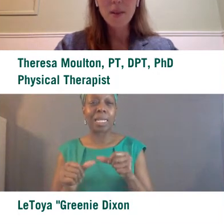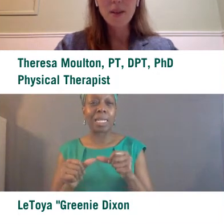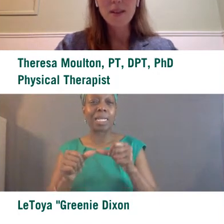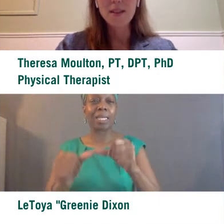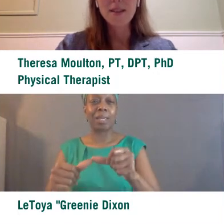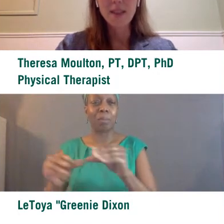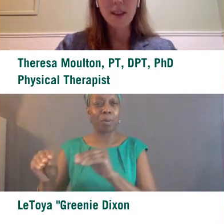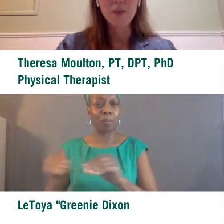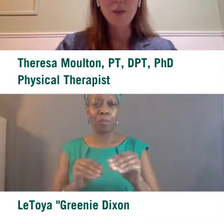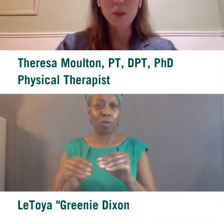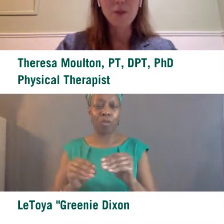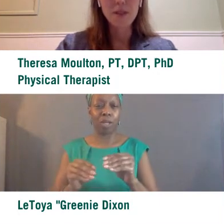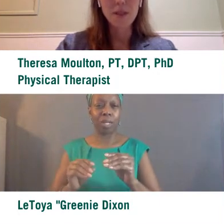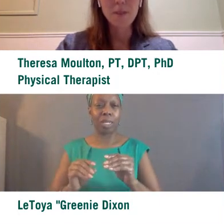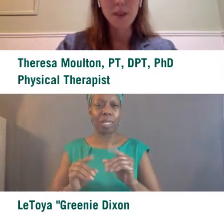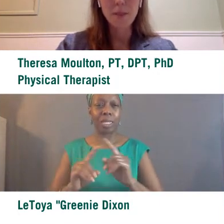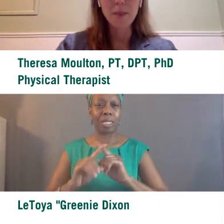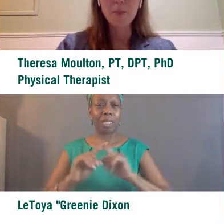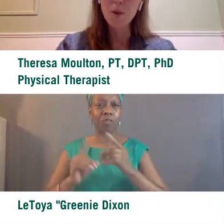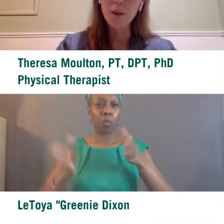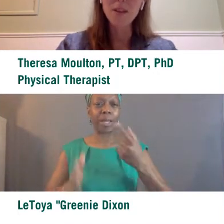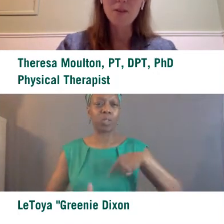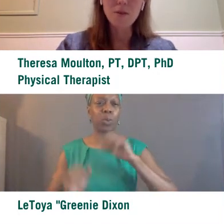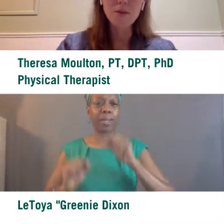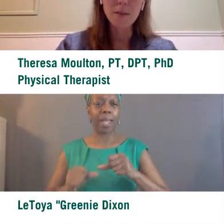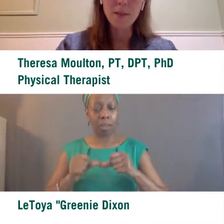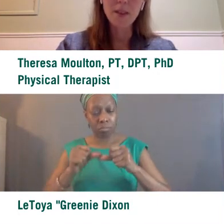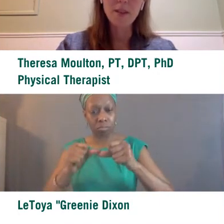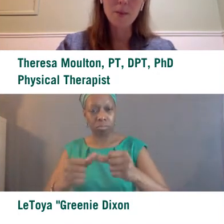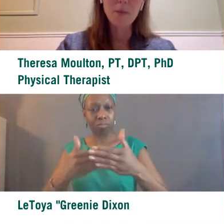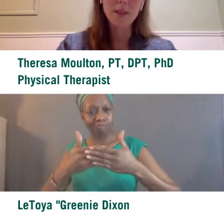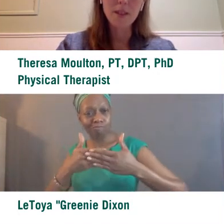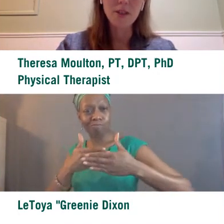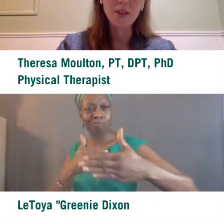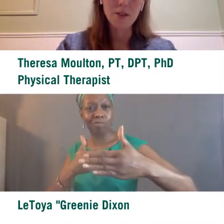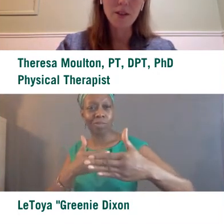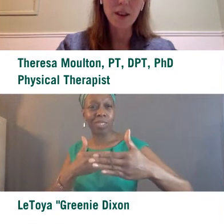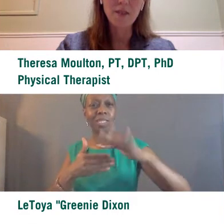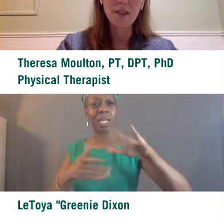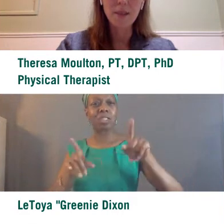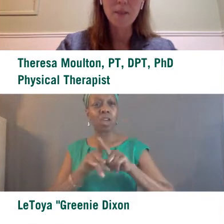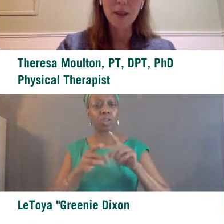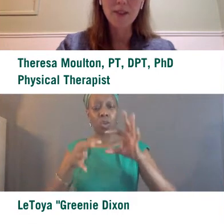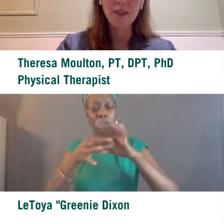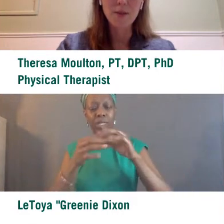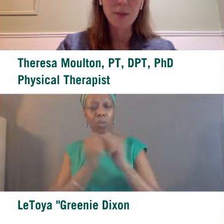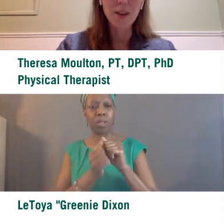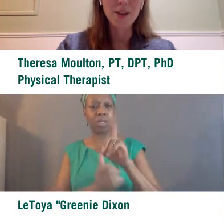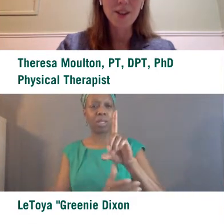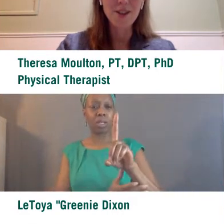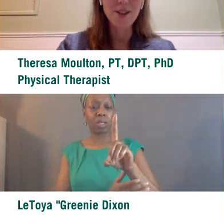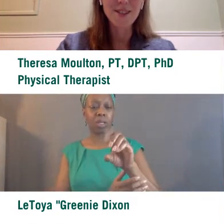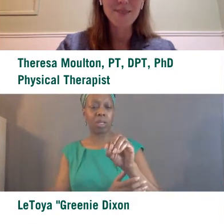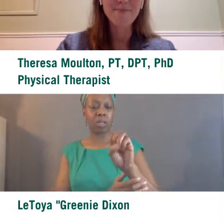because this is again where dose comes up the more that you do something, the more potential you have to impact those brain changes.